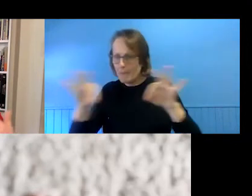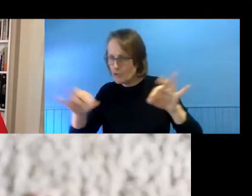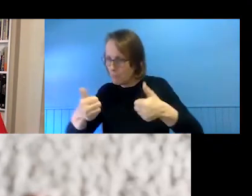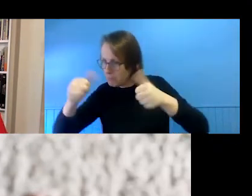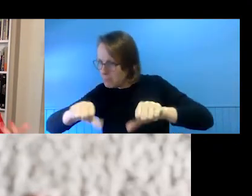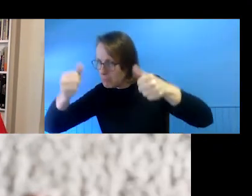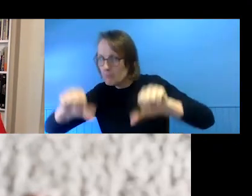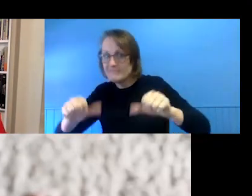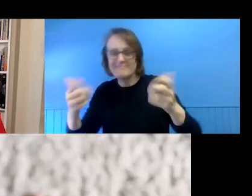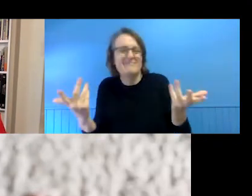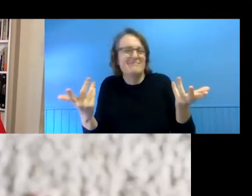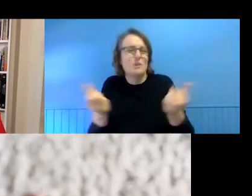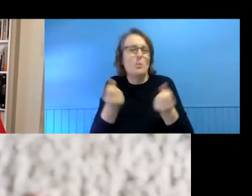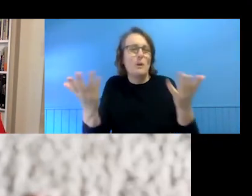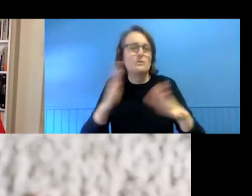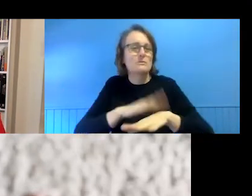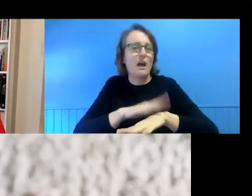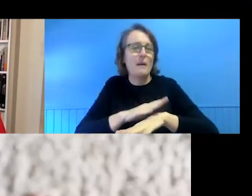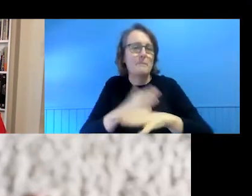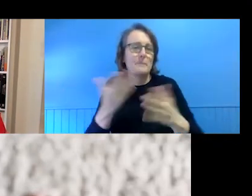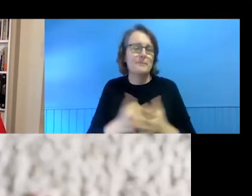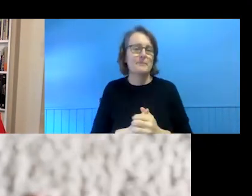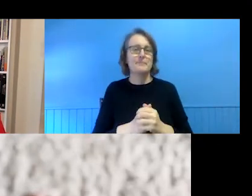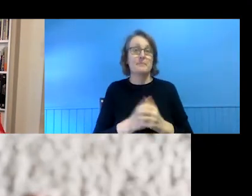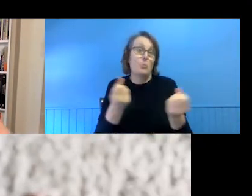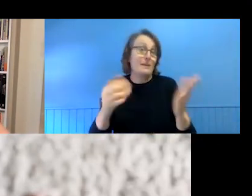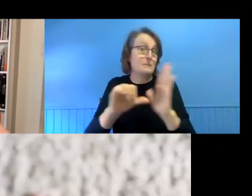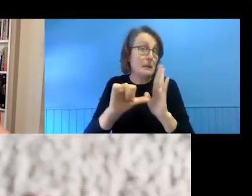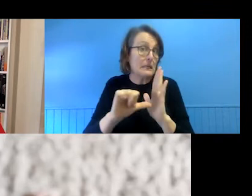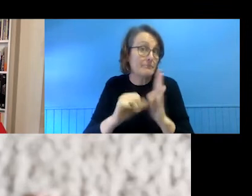essentially a massive waste of time and, potentially, money. So when you